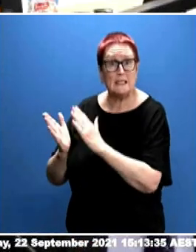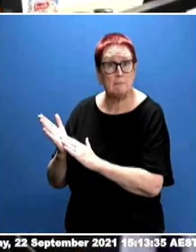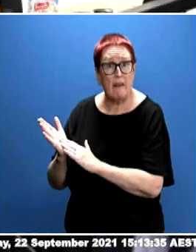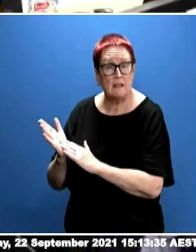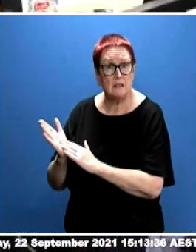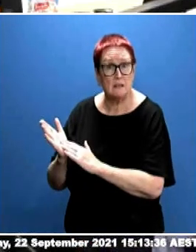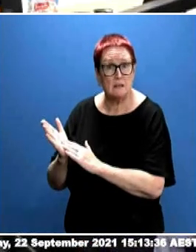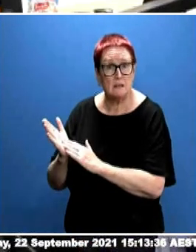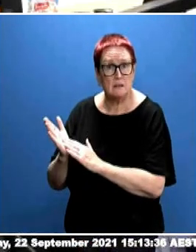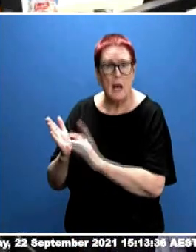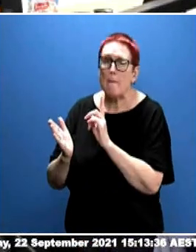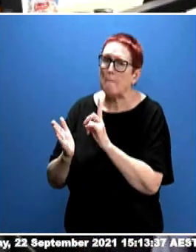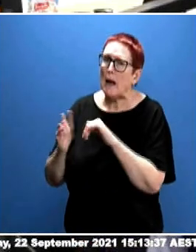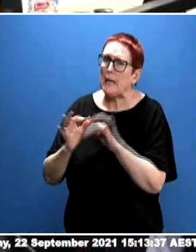a purpose-built Centre being developed.